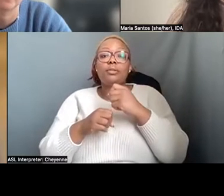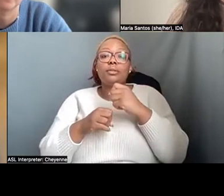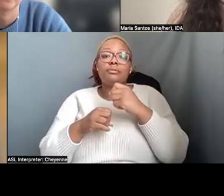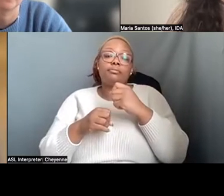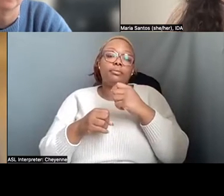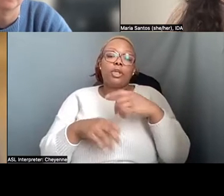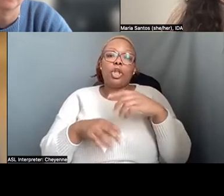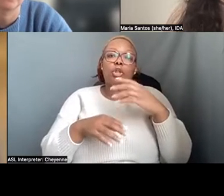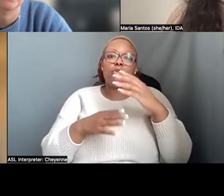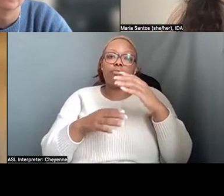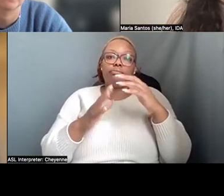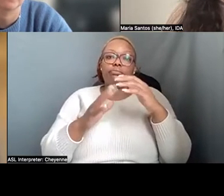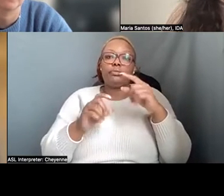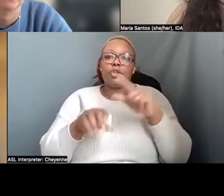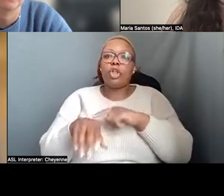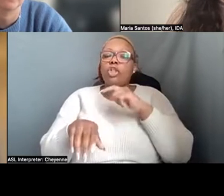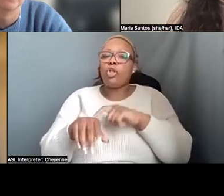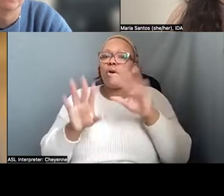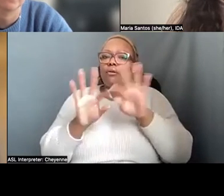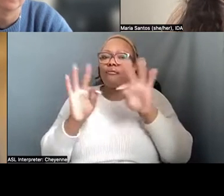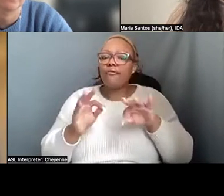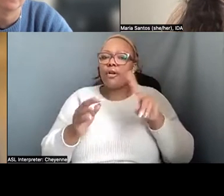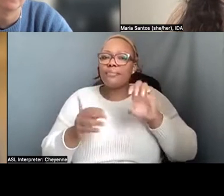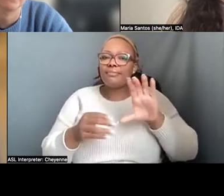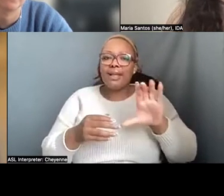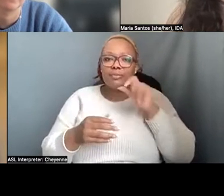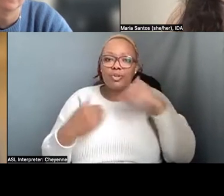Not accessible by link or anything.